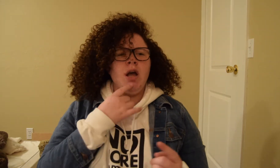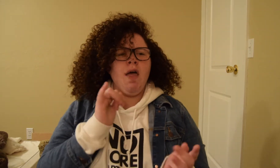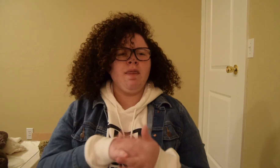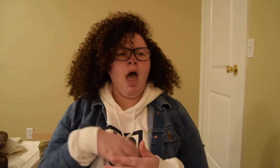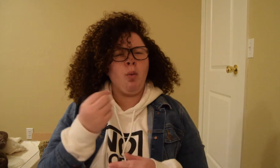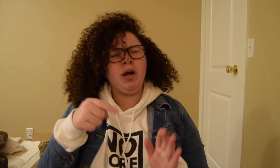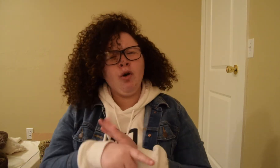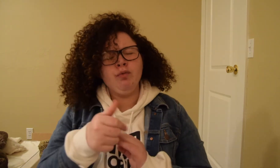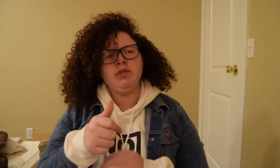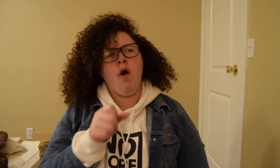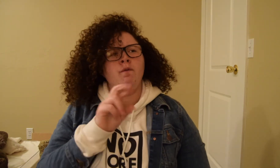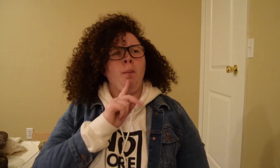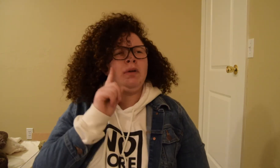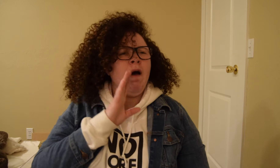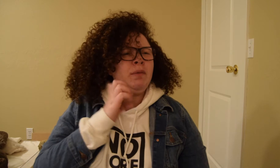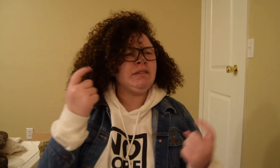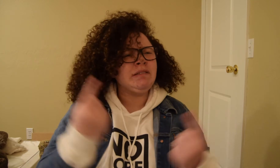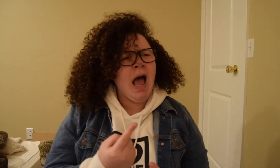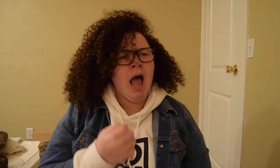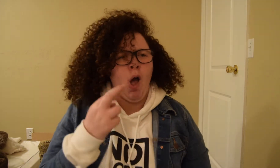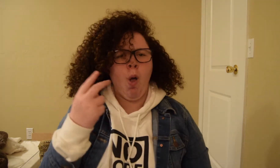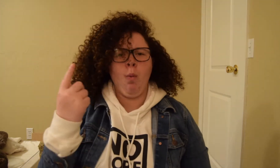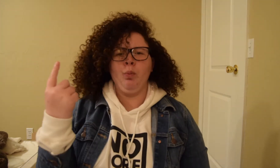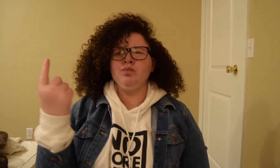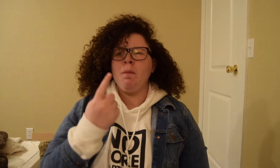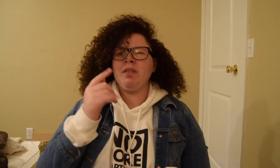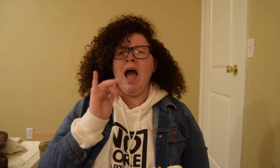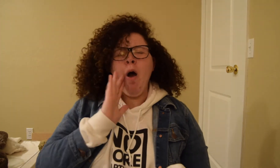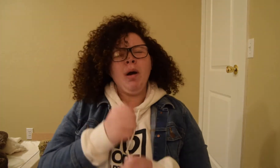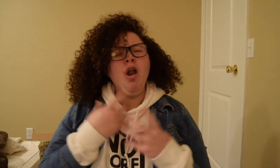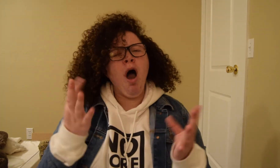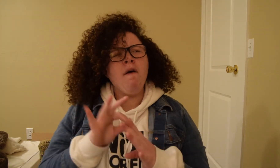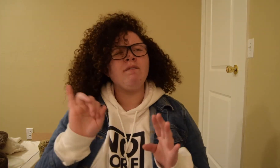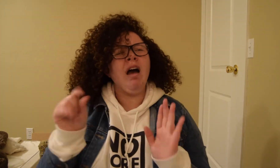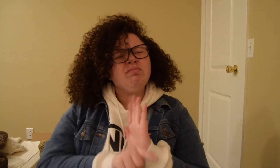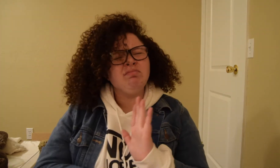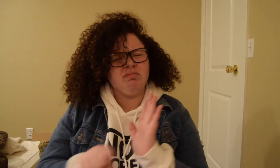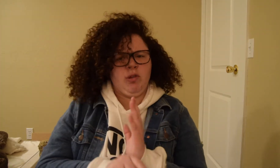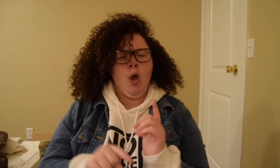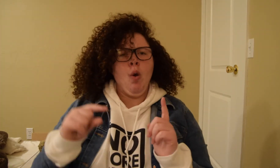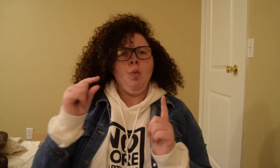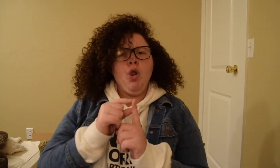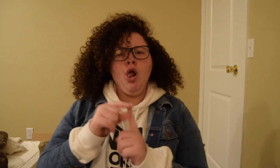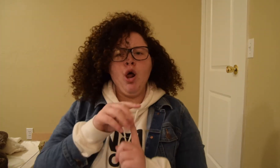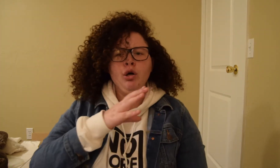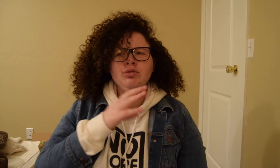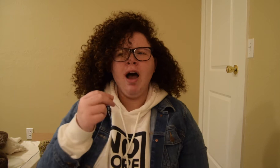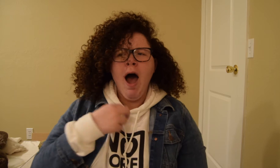Saying that you should go kill yourself or being deaf is a sin. I would get a lot of negative words